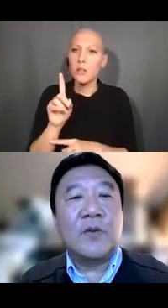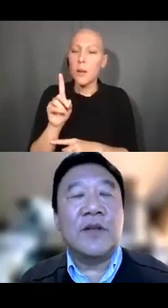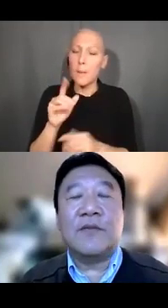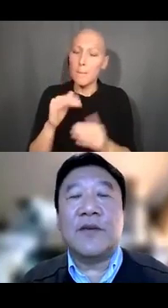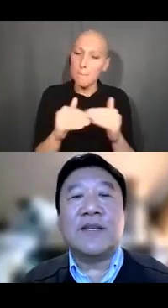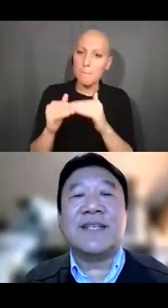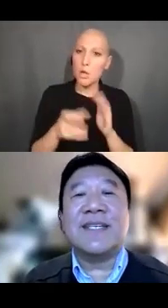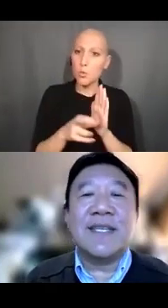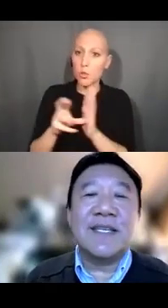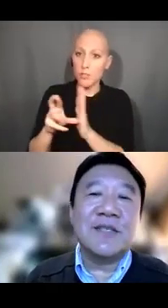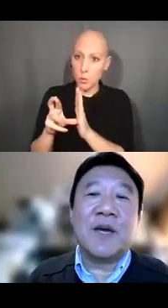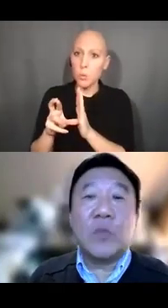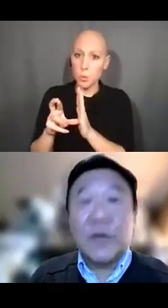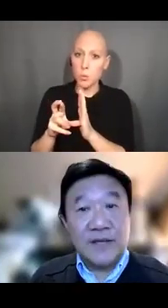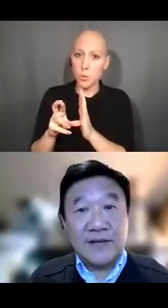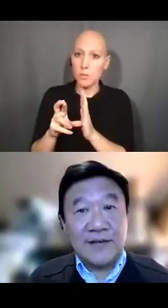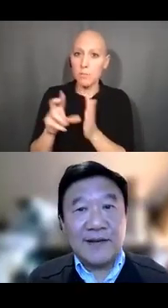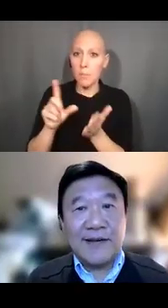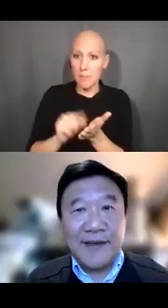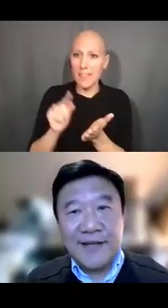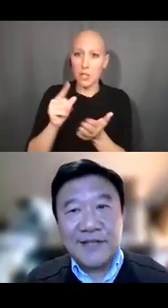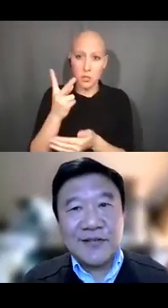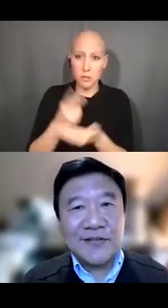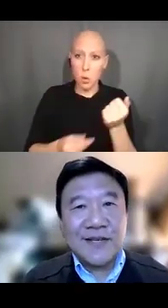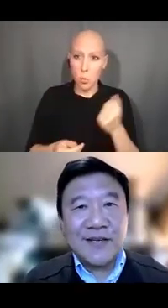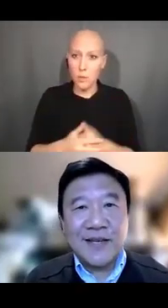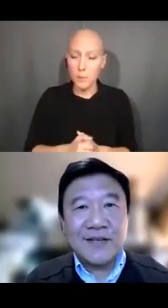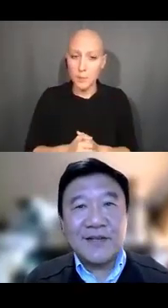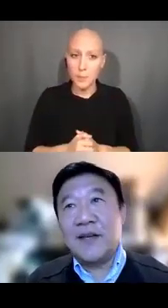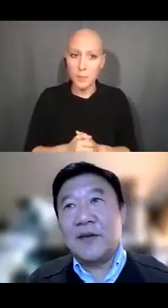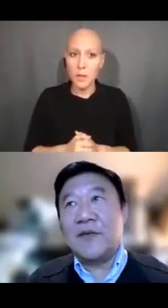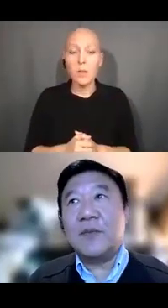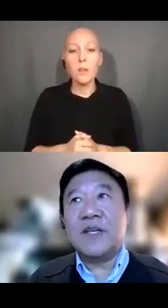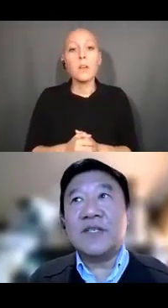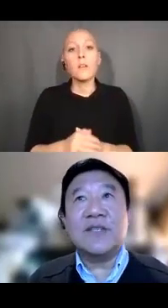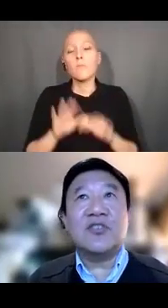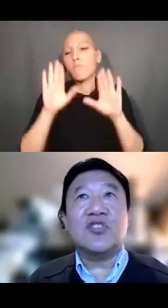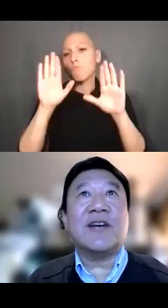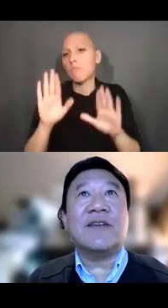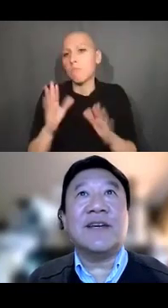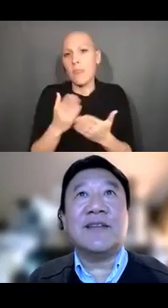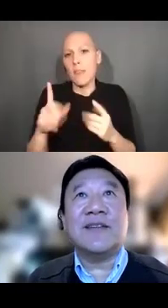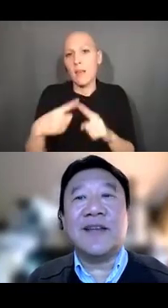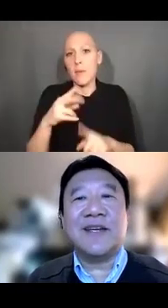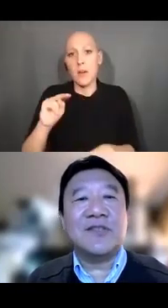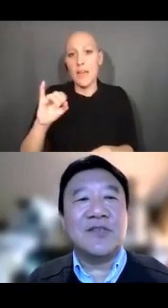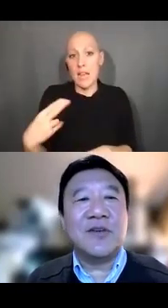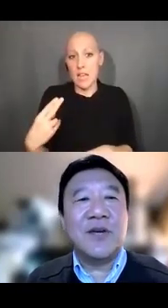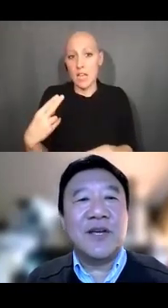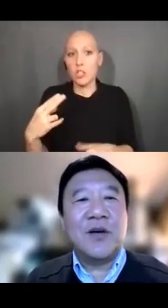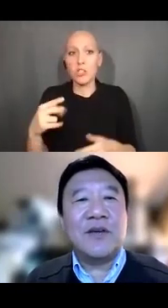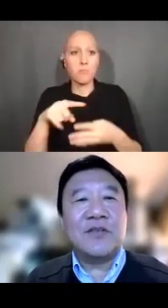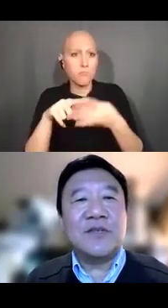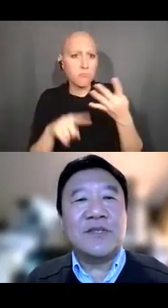One of the fantastic things about working here at NIH is that again, very much into sharing and the like. And so as you can see,